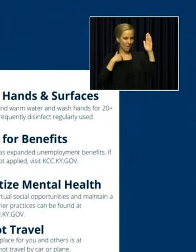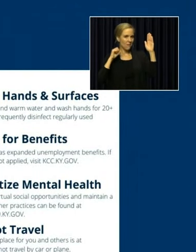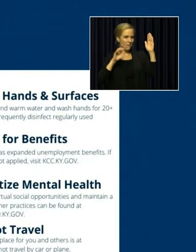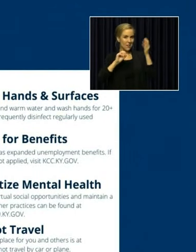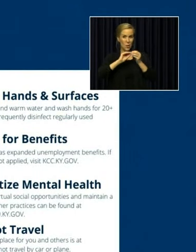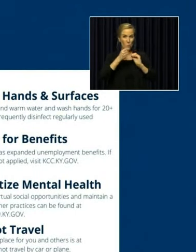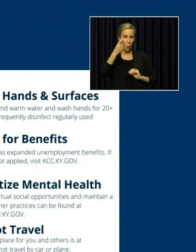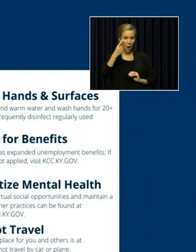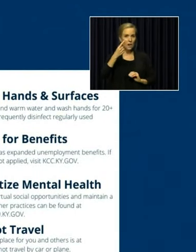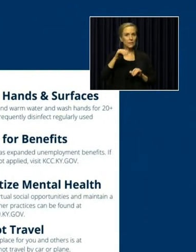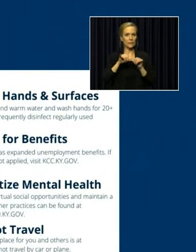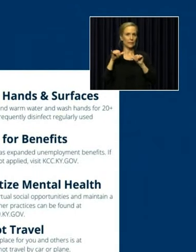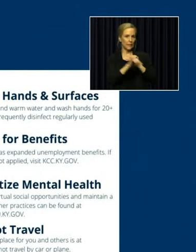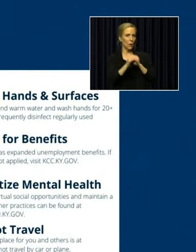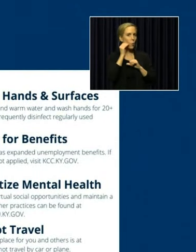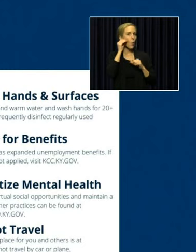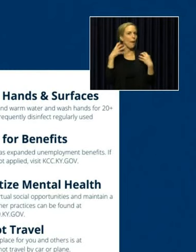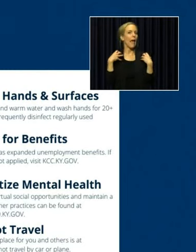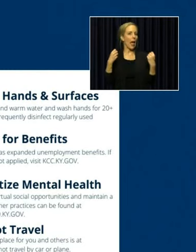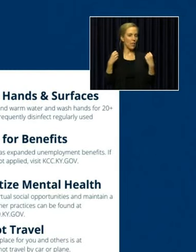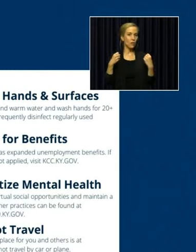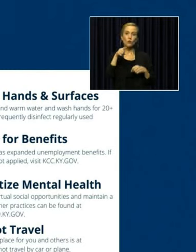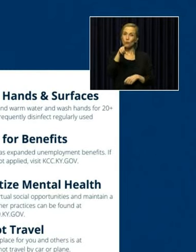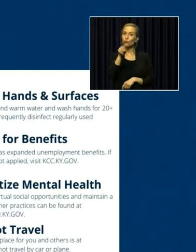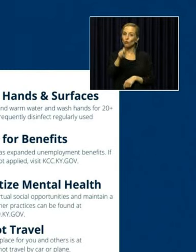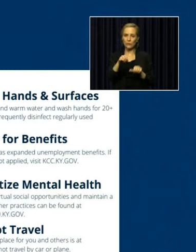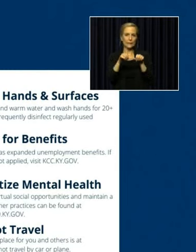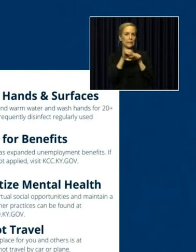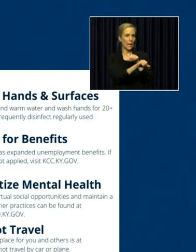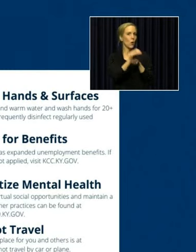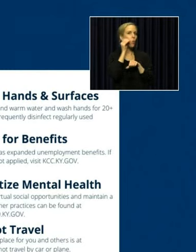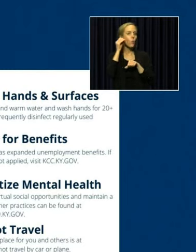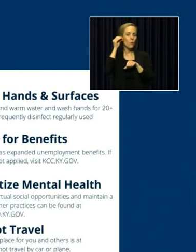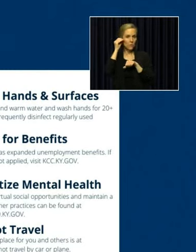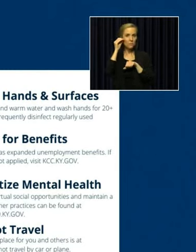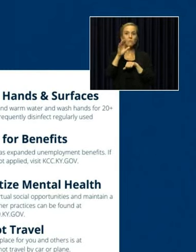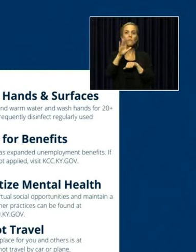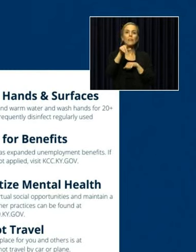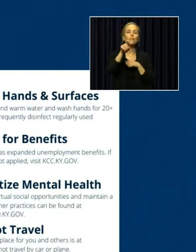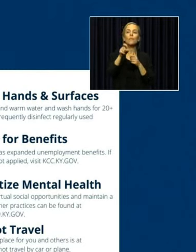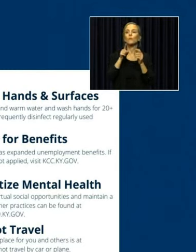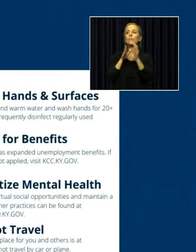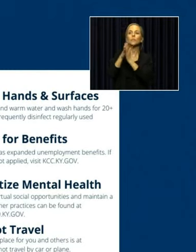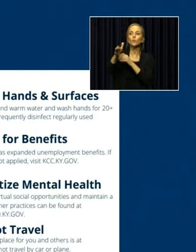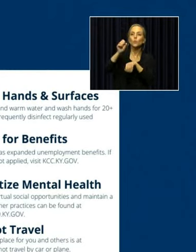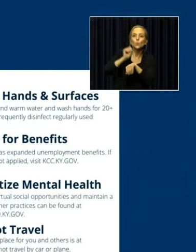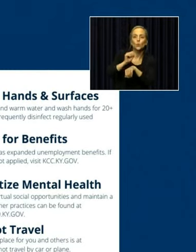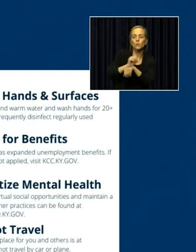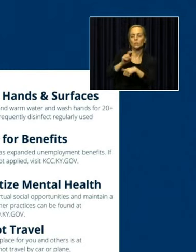CORONAVIRUS BUT ALSO ACTING LIKE WE ALL HAVE IT, MAKING SURE THAT